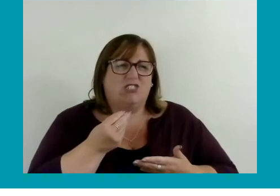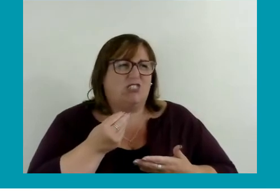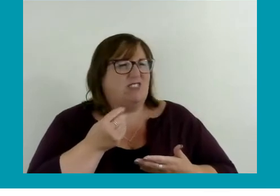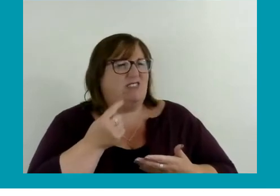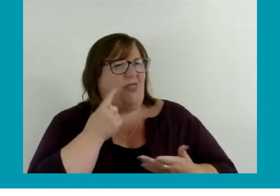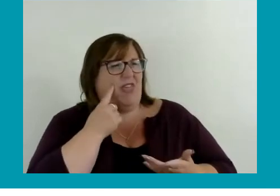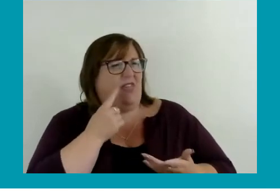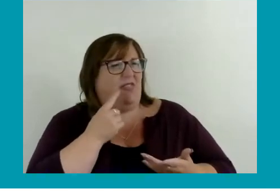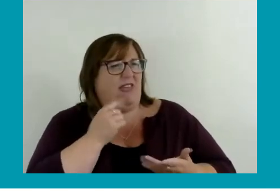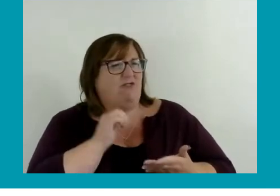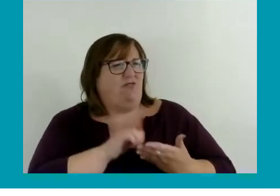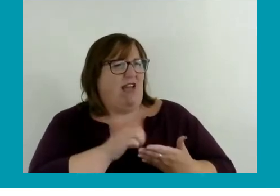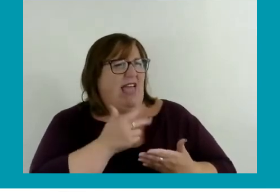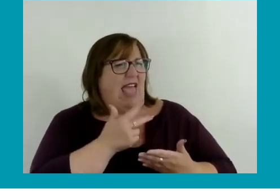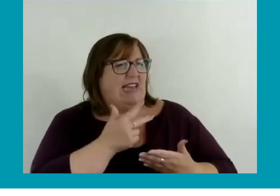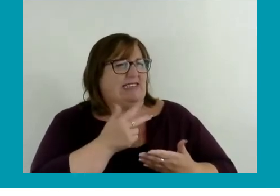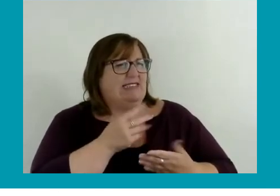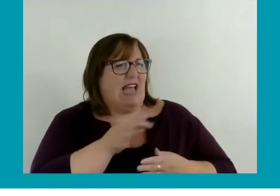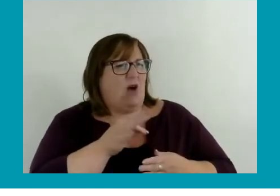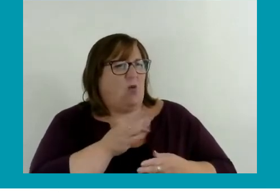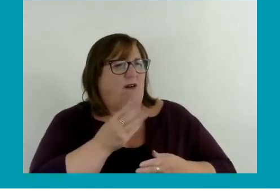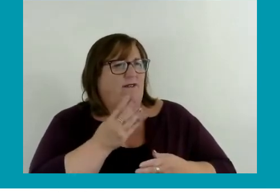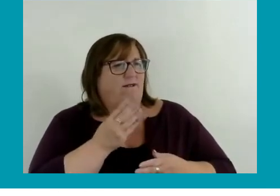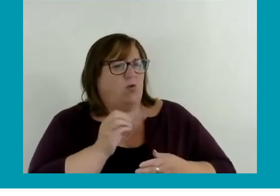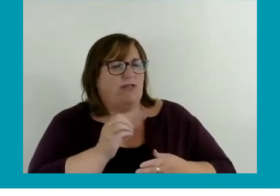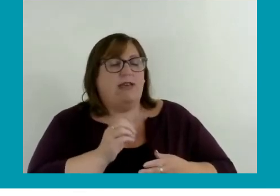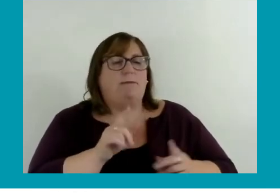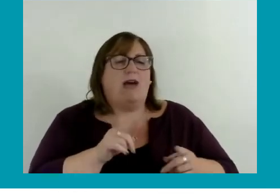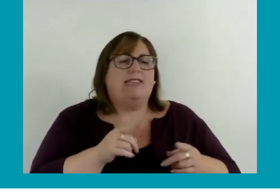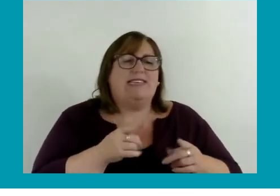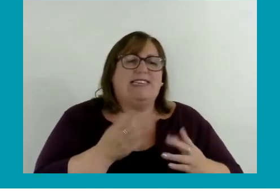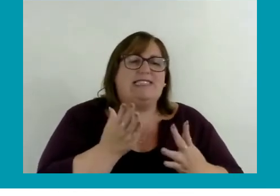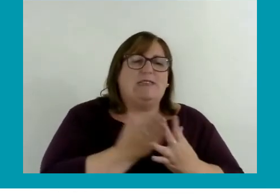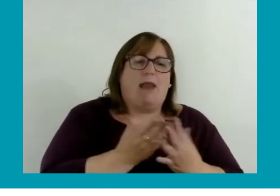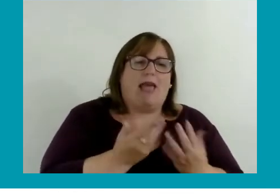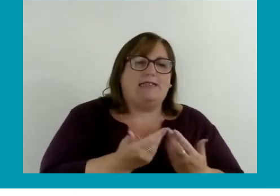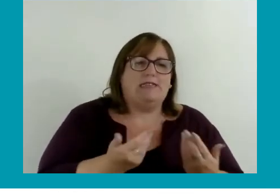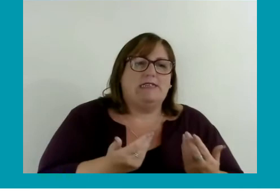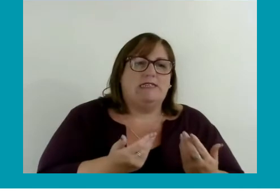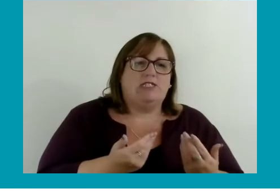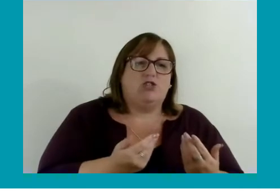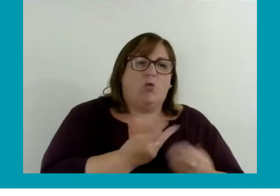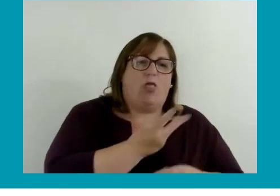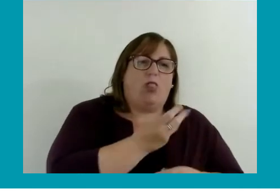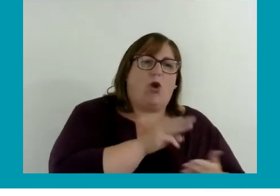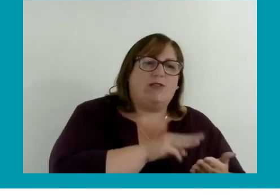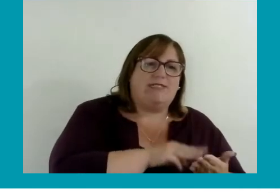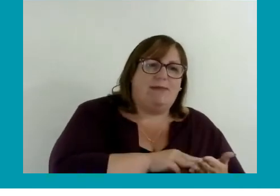normally it's split as a 30 minute and a 15 minute as standard that's how the computer spits it out